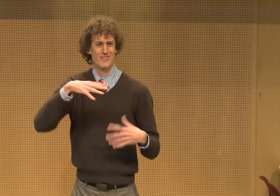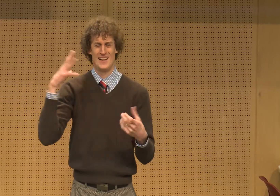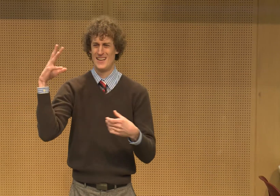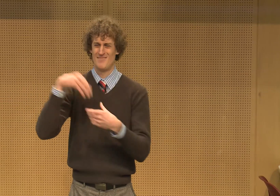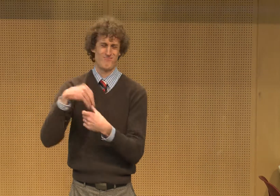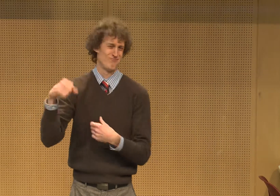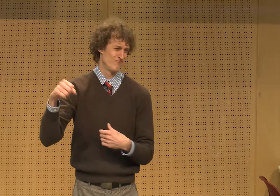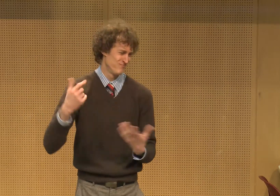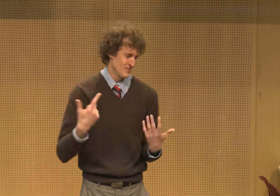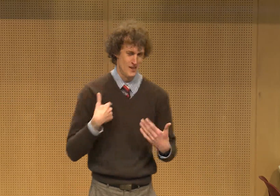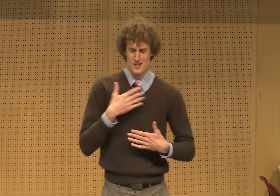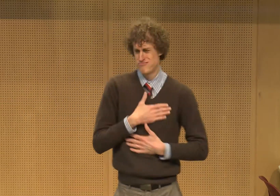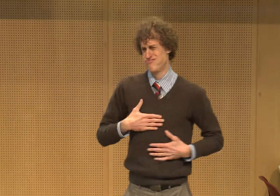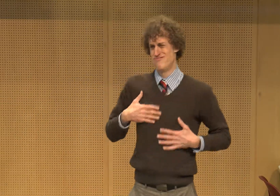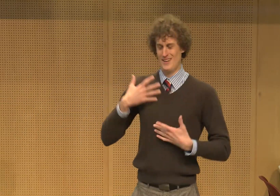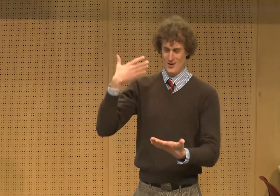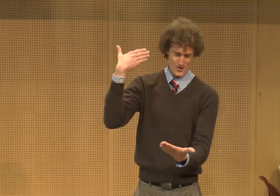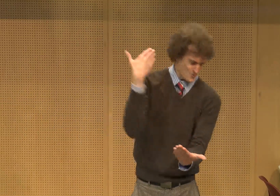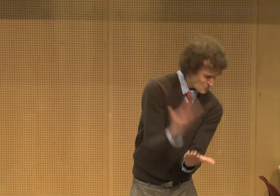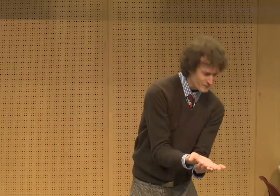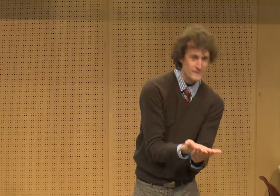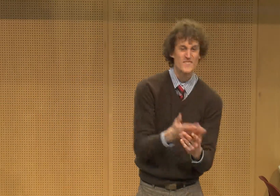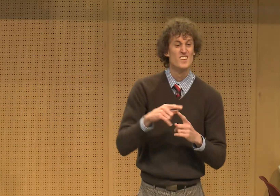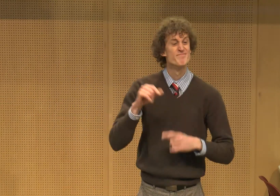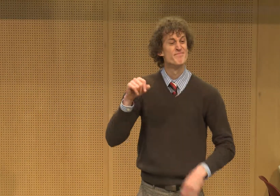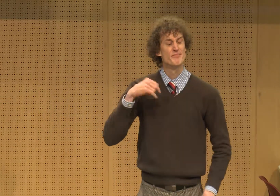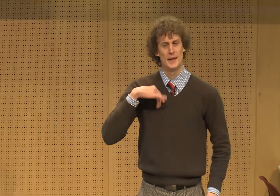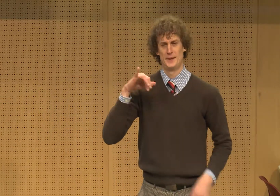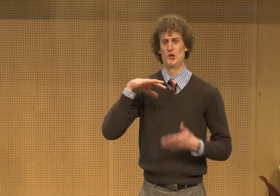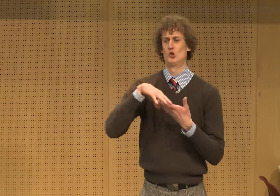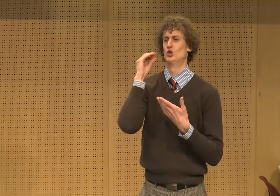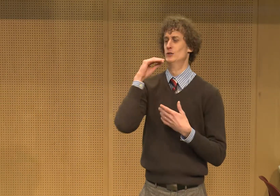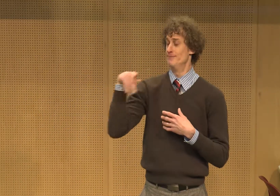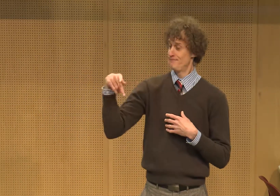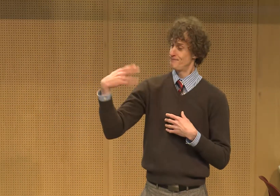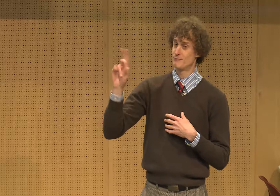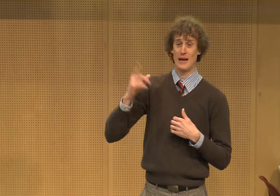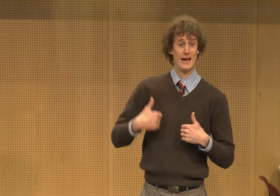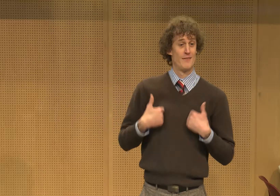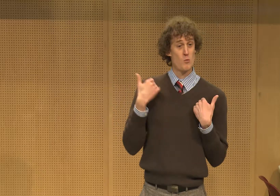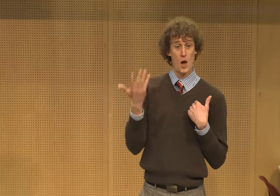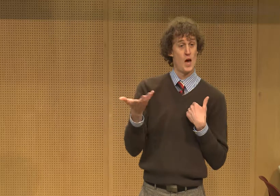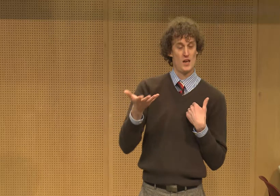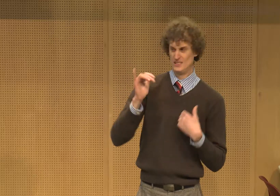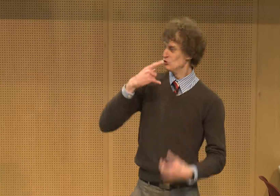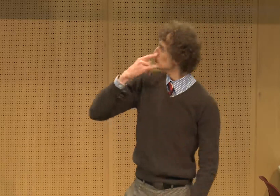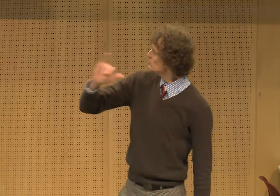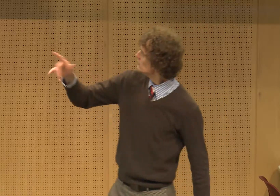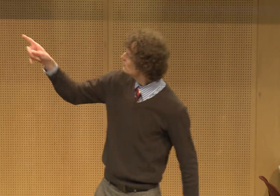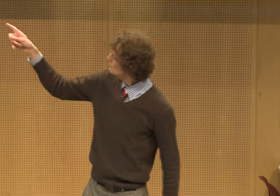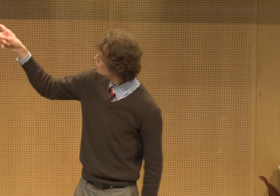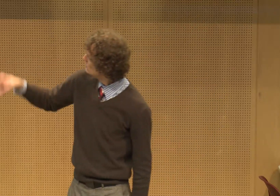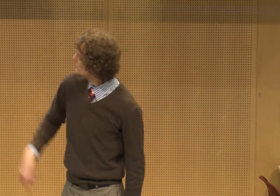because of the support systems, the deaf community, and I have enjoyed it, so when I got here, there was a learning curve, though,